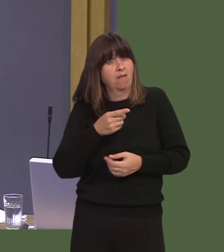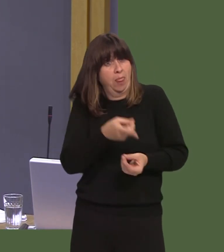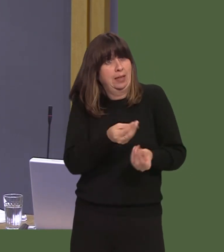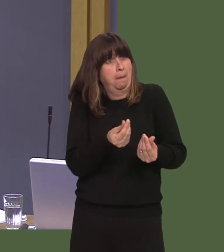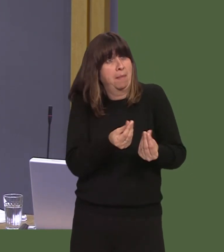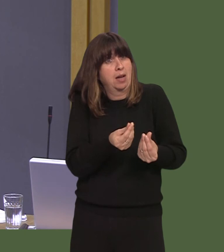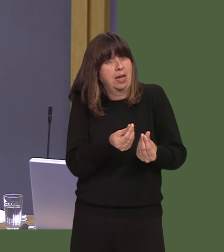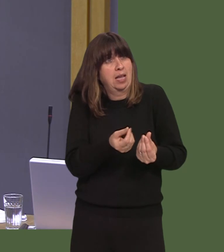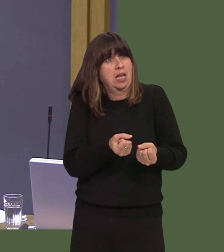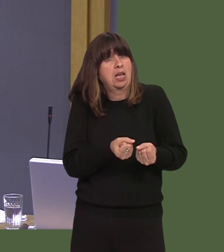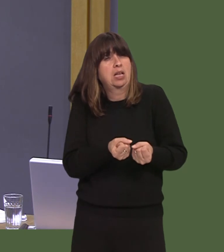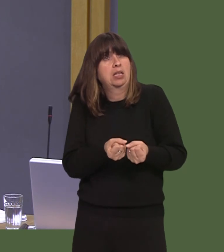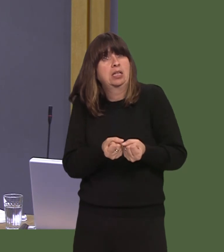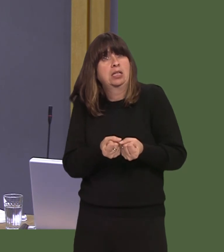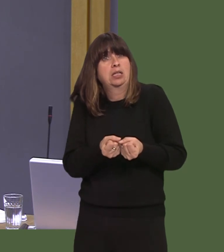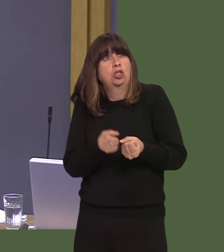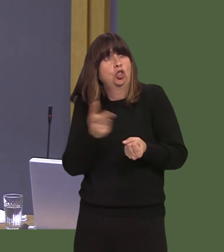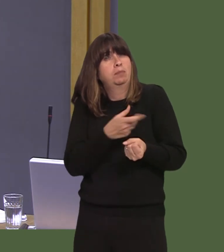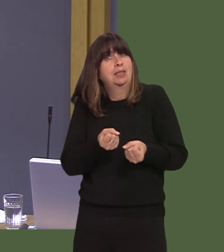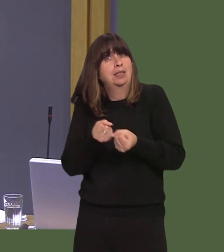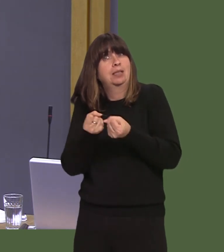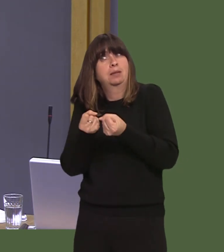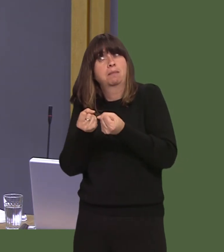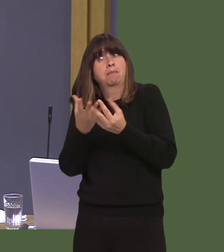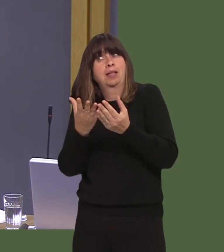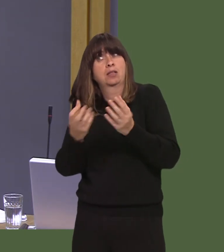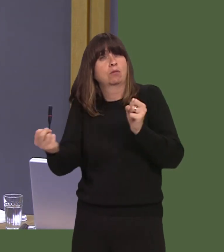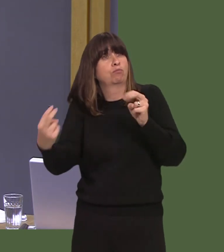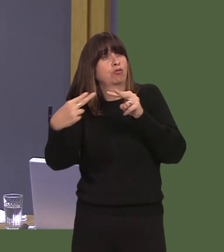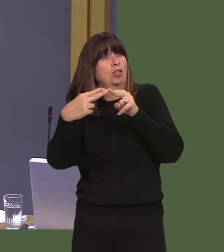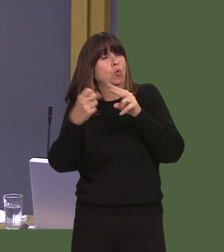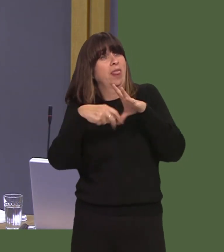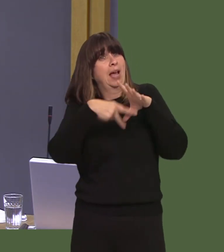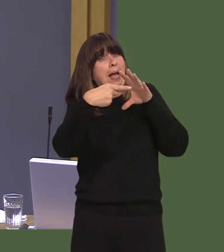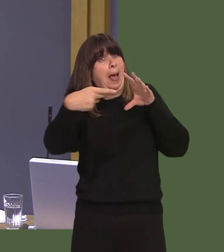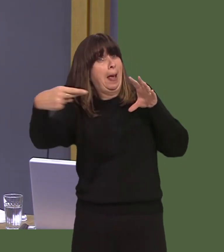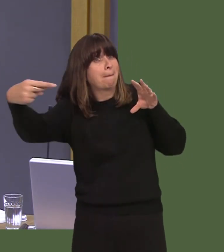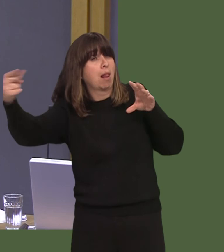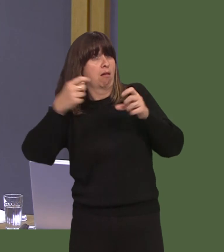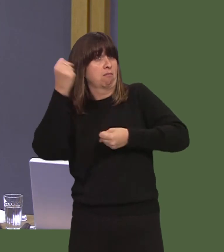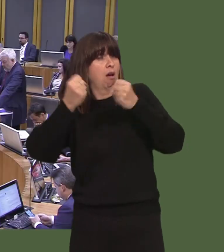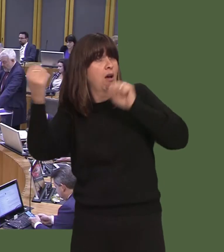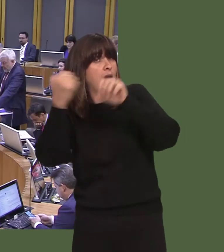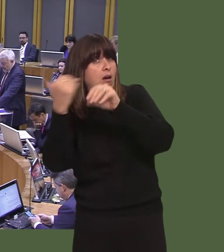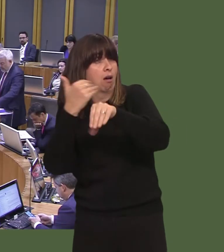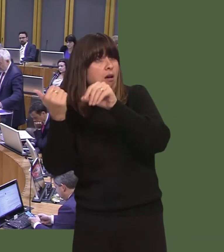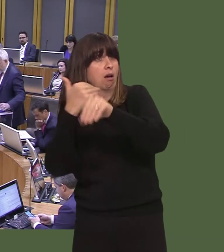that money, weren't spent on a new bridge to carry cables and vehicles, with the rest being invested in undergrounding?